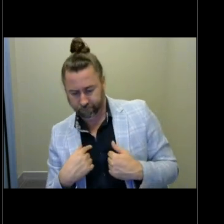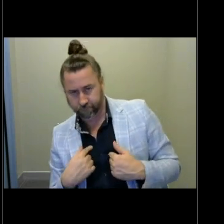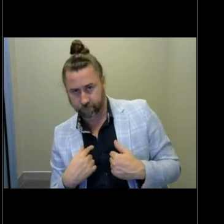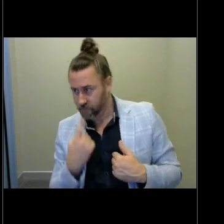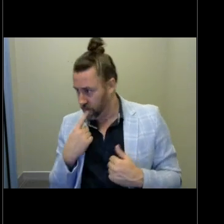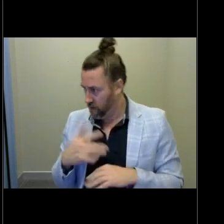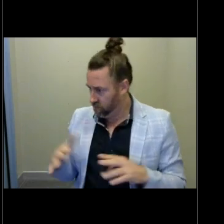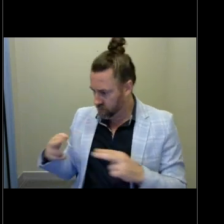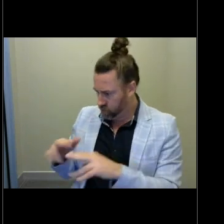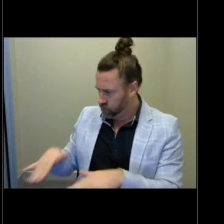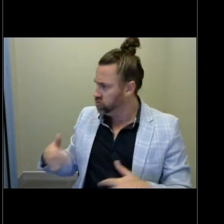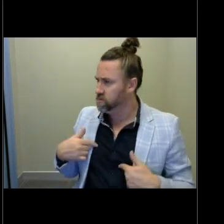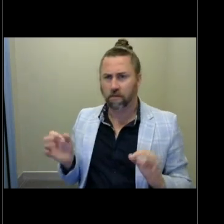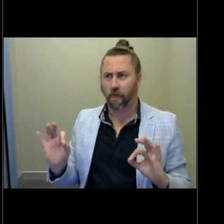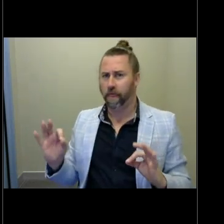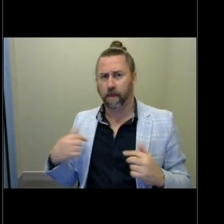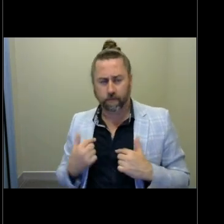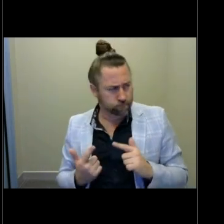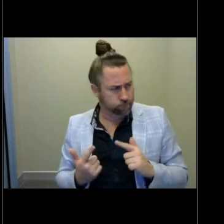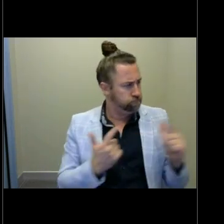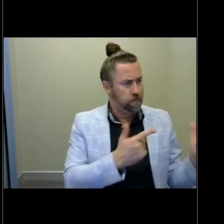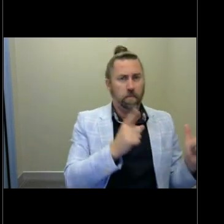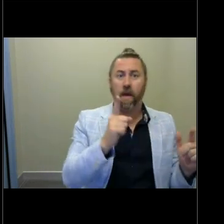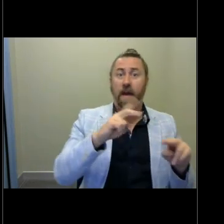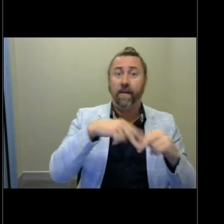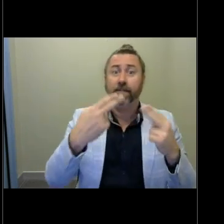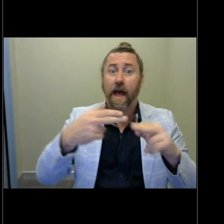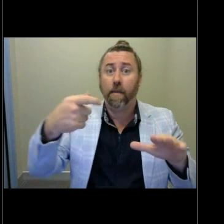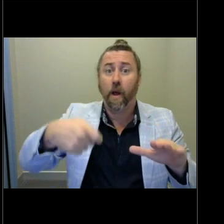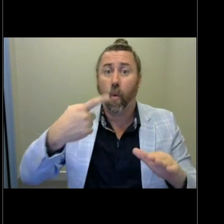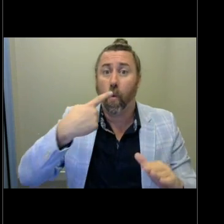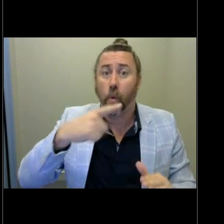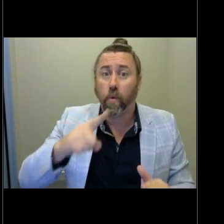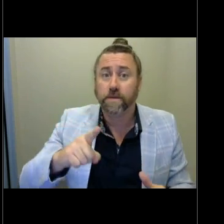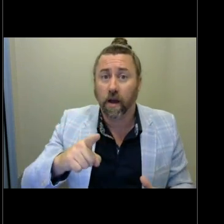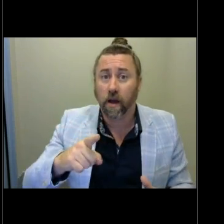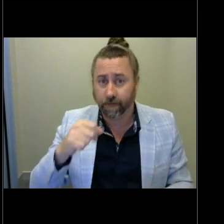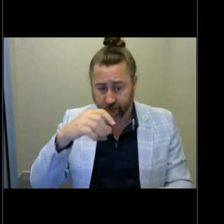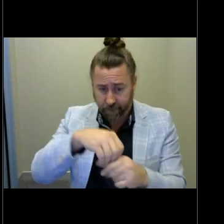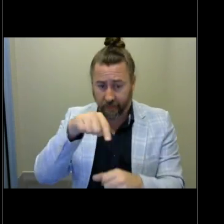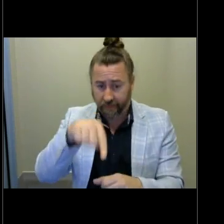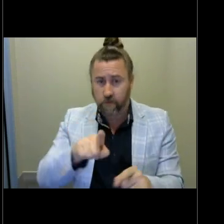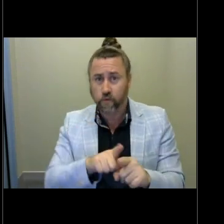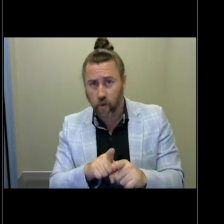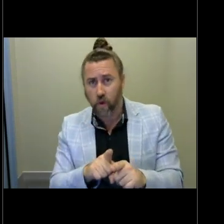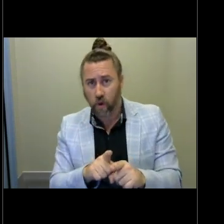and if they have a Family Court order, how the conditions on the DVO interact with the